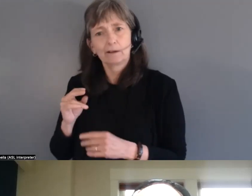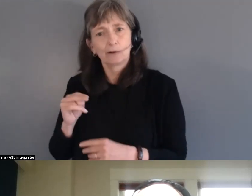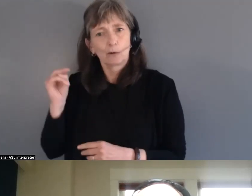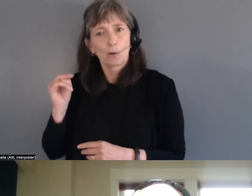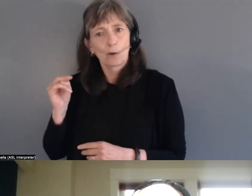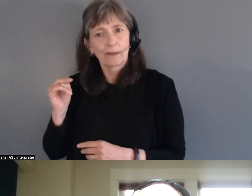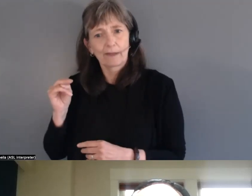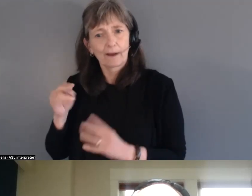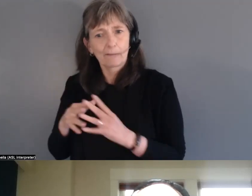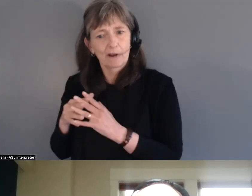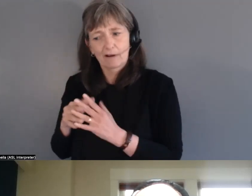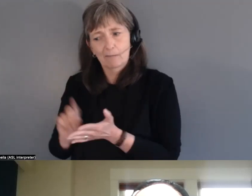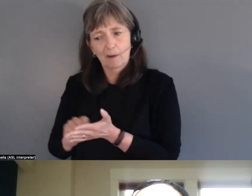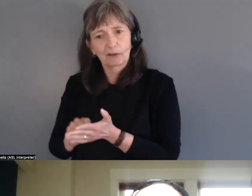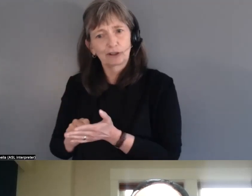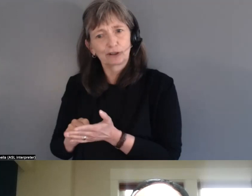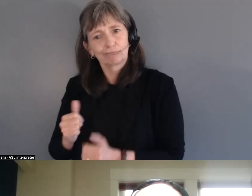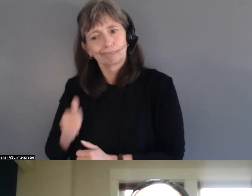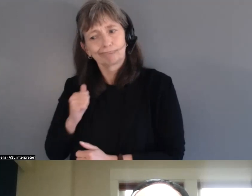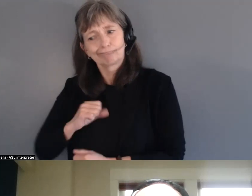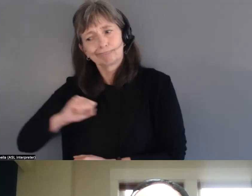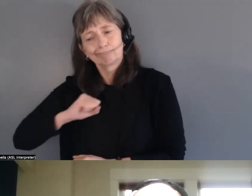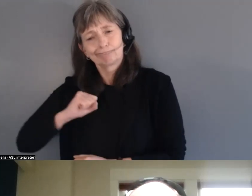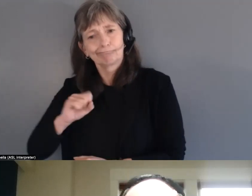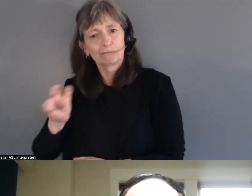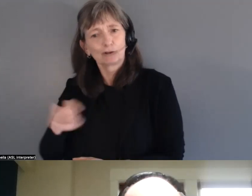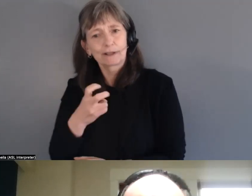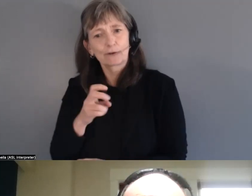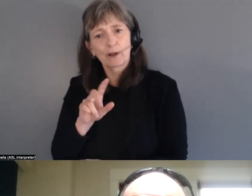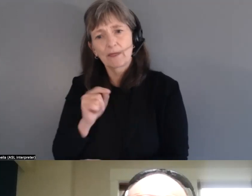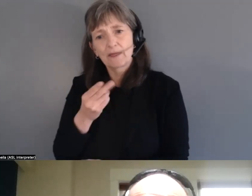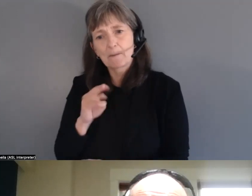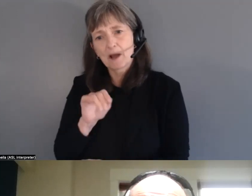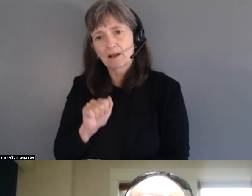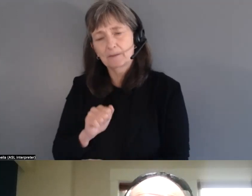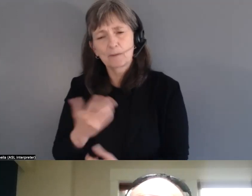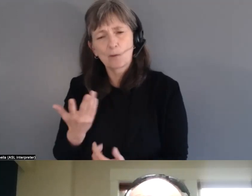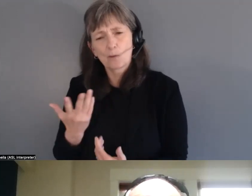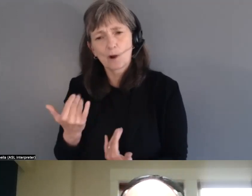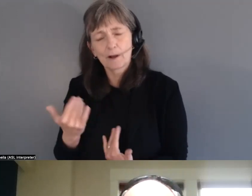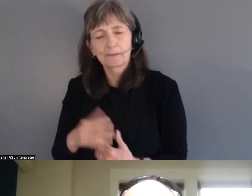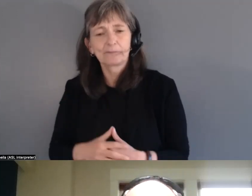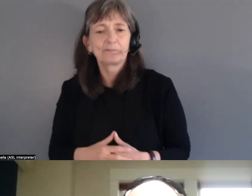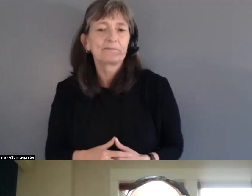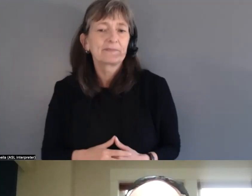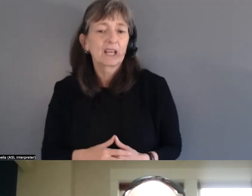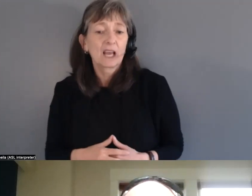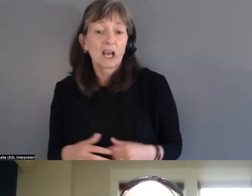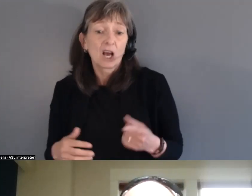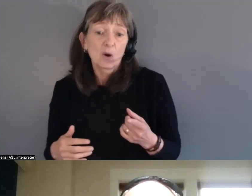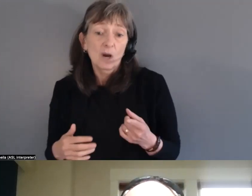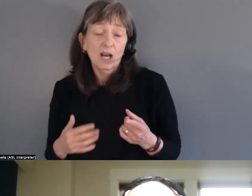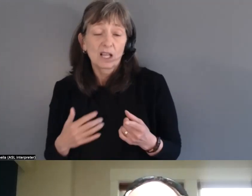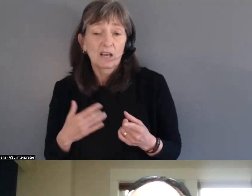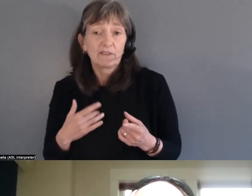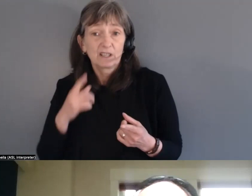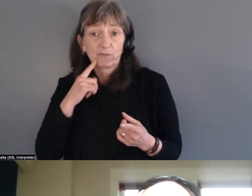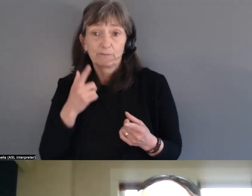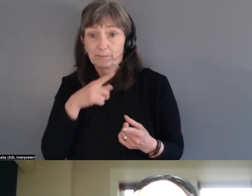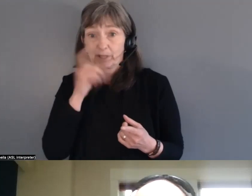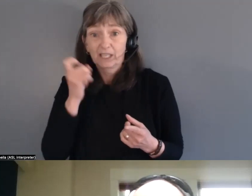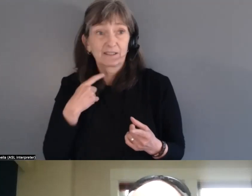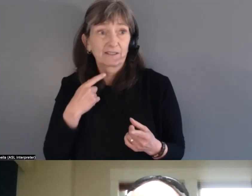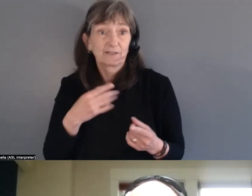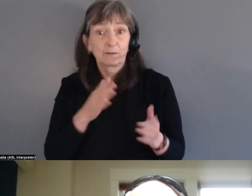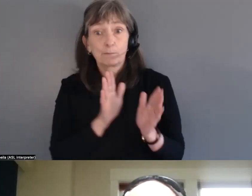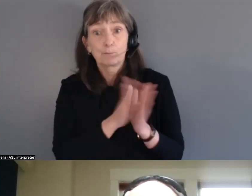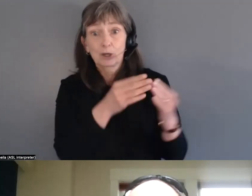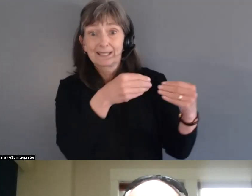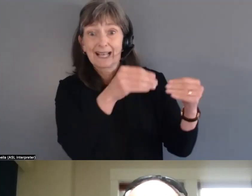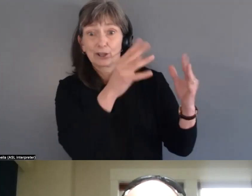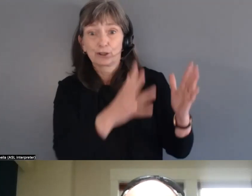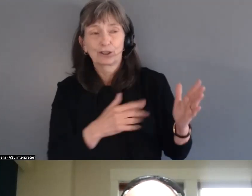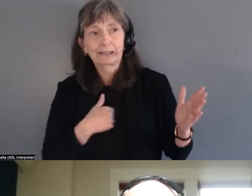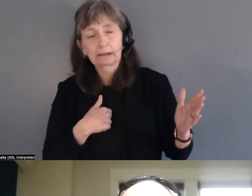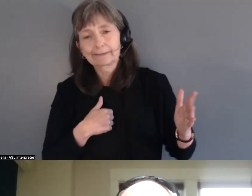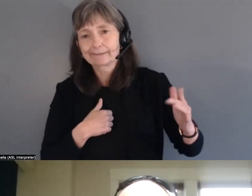Tom: Well, I mean, I think, well, one, the lack of adoption by retailers which this is kind of the